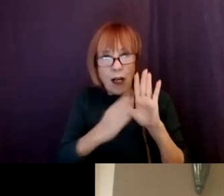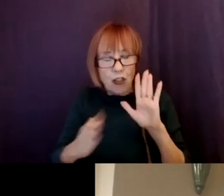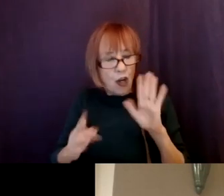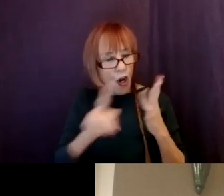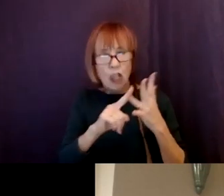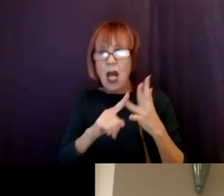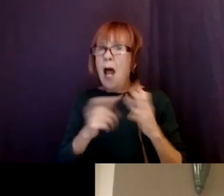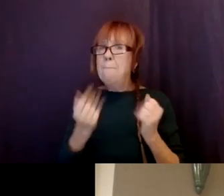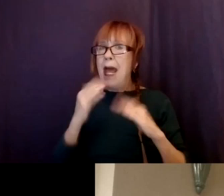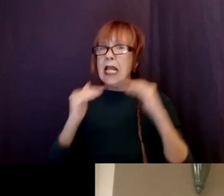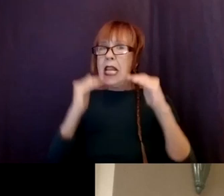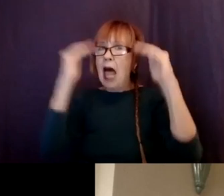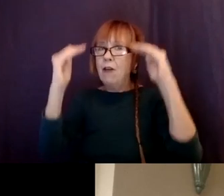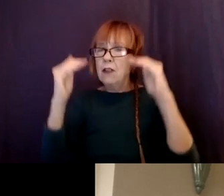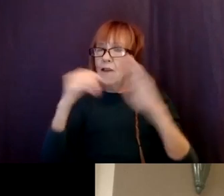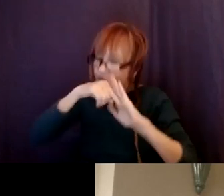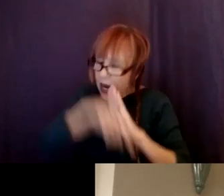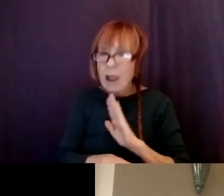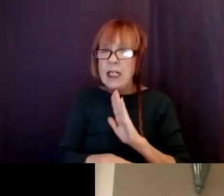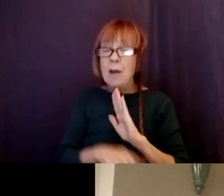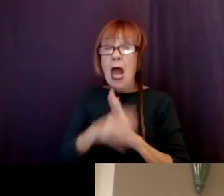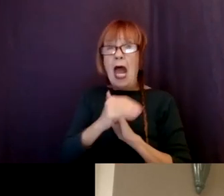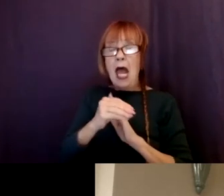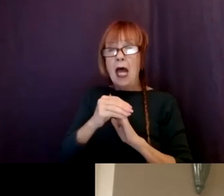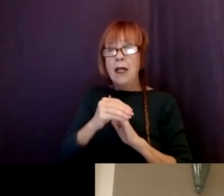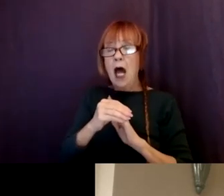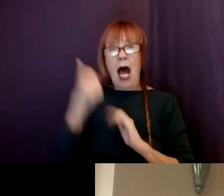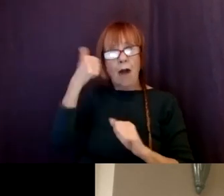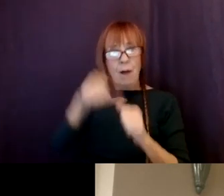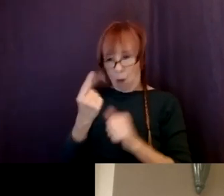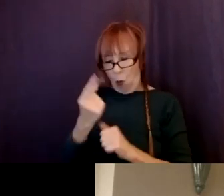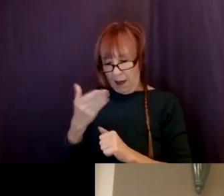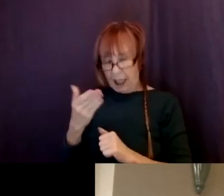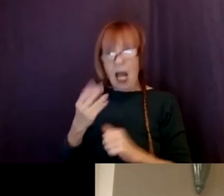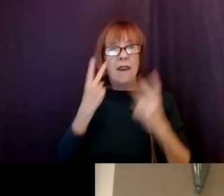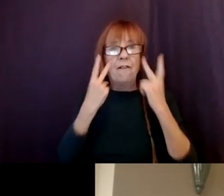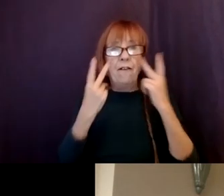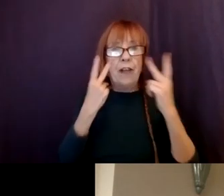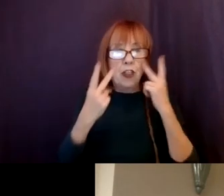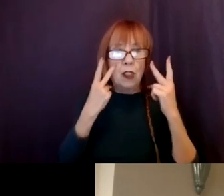really beautiful. And one thing I remember, too, with the visual, it was also audio,